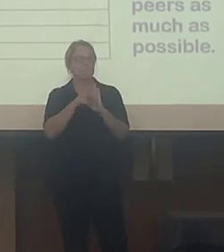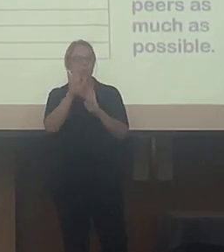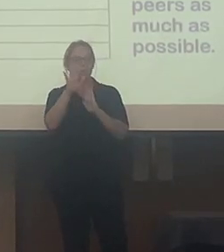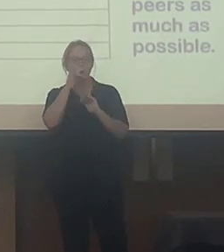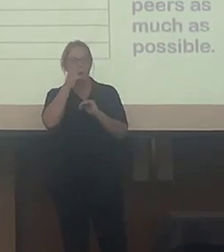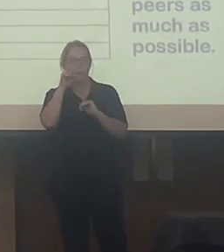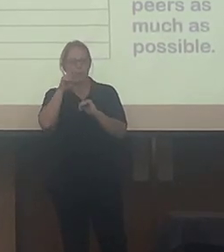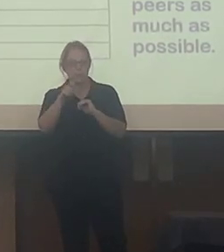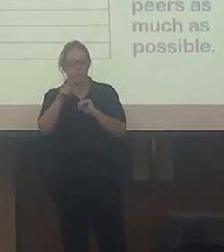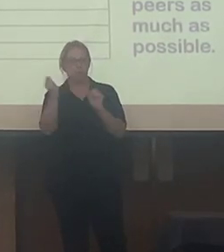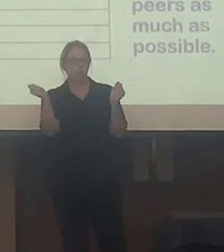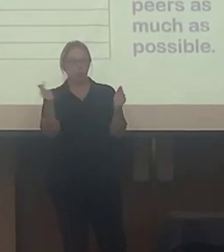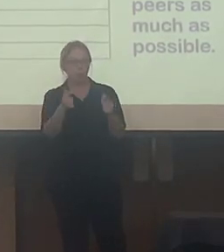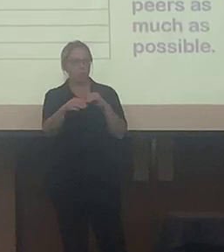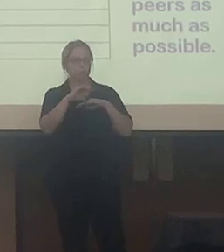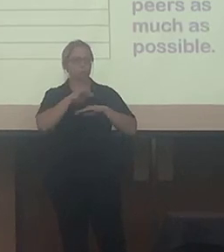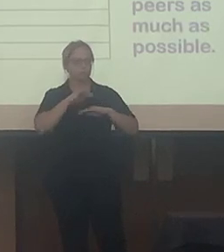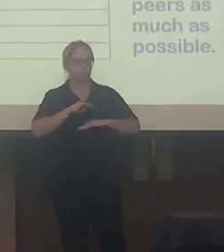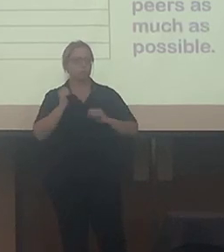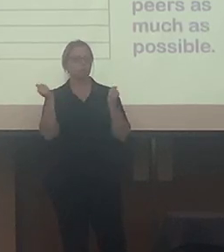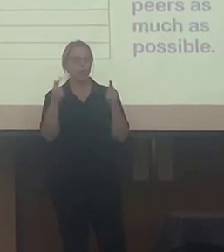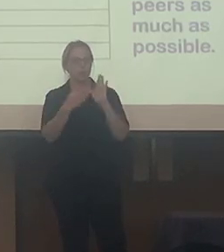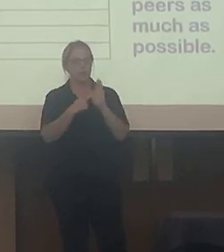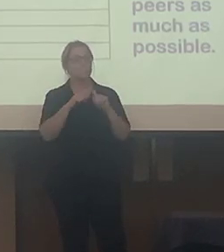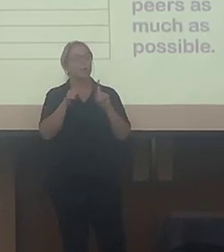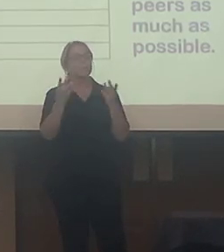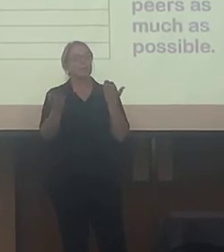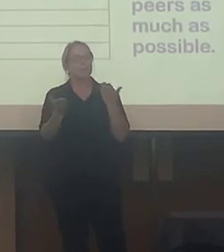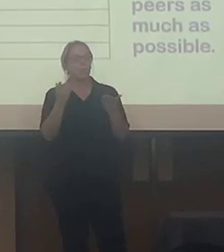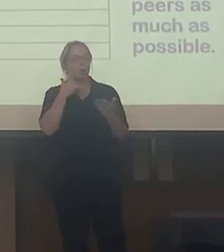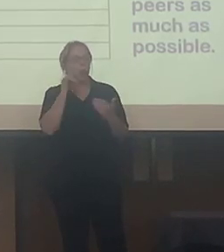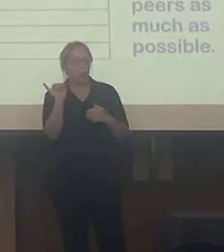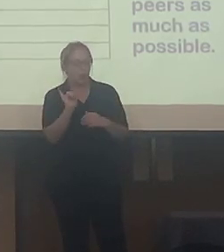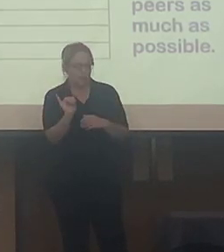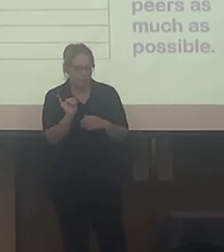one of these examples it just gives you ideas of what that might look like so supplementary aids